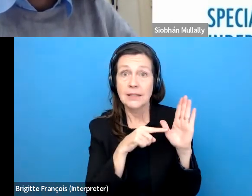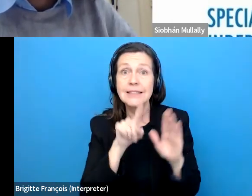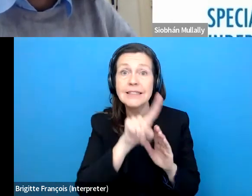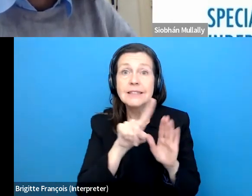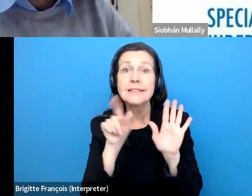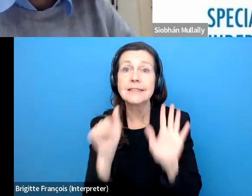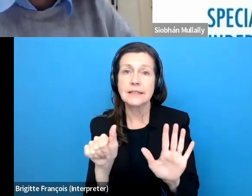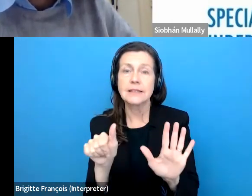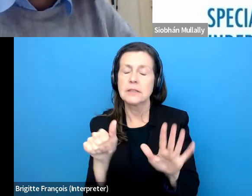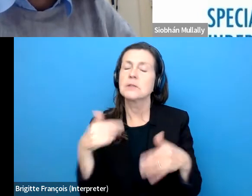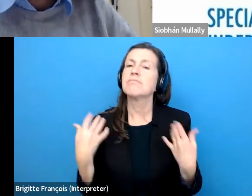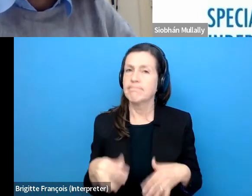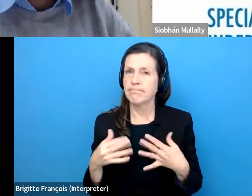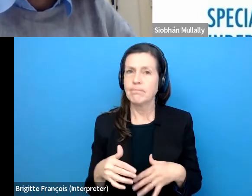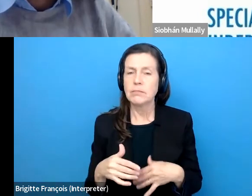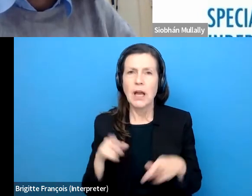and that is trauma-informed.